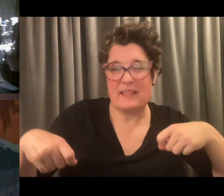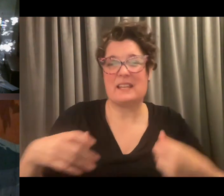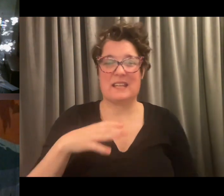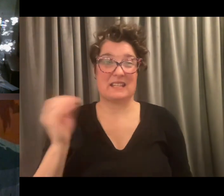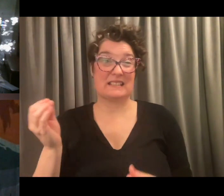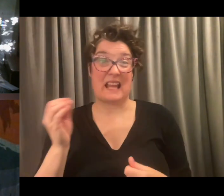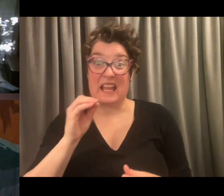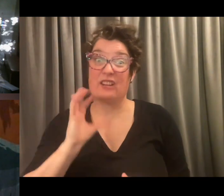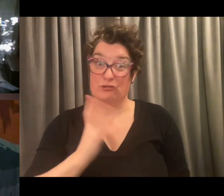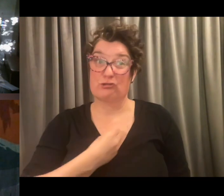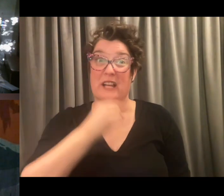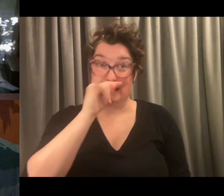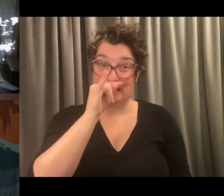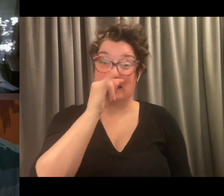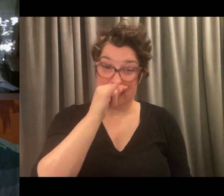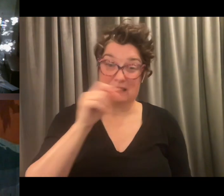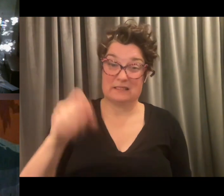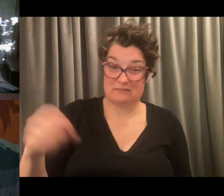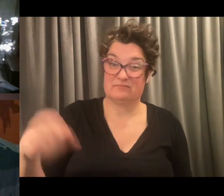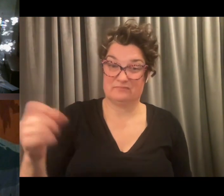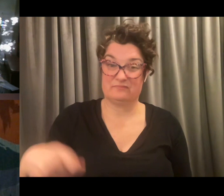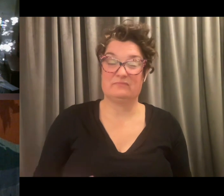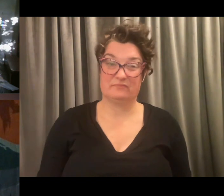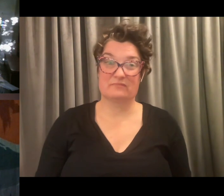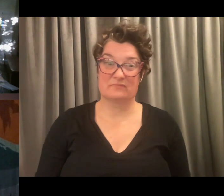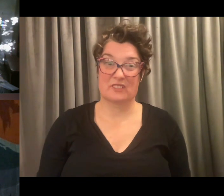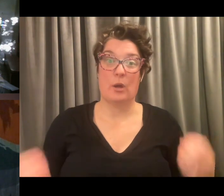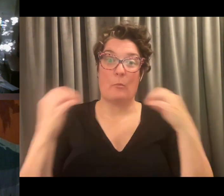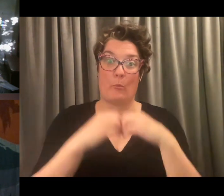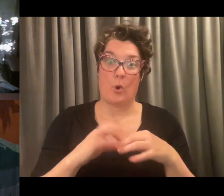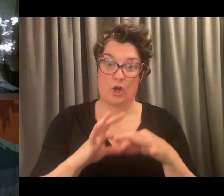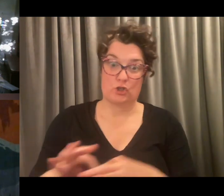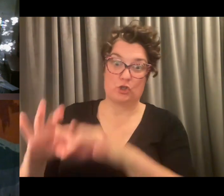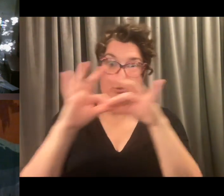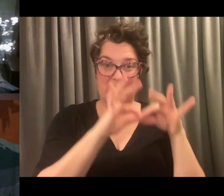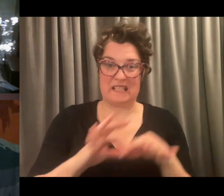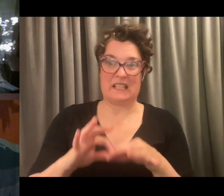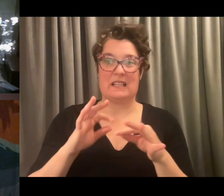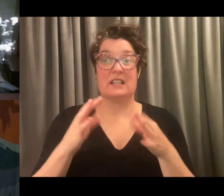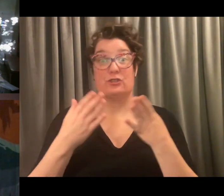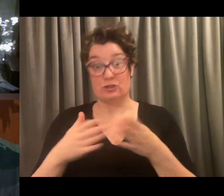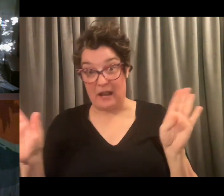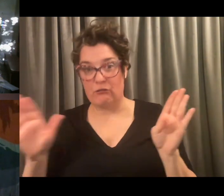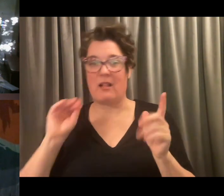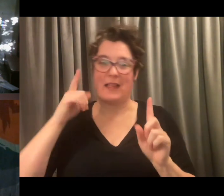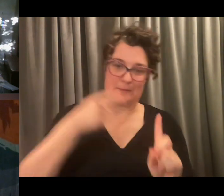Never: Yeah. Nomy: More, more unity. in general and specifically around, around this. Never: Yeah you know, I work with trans kids.